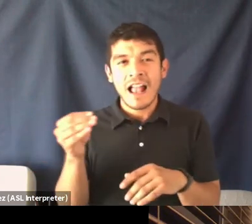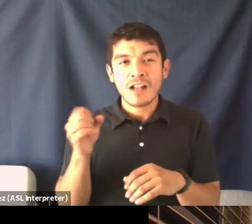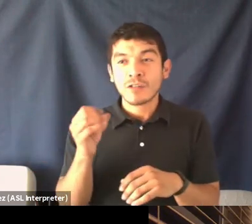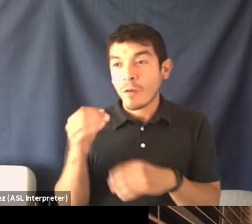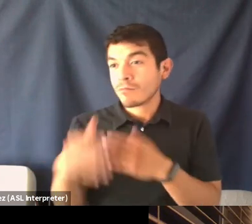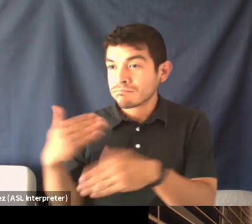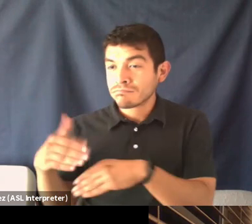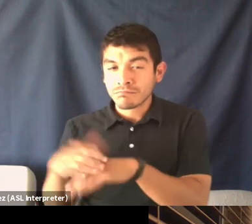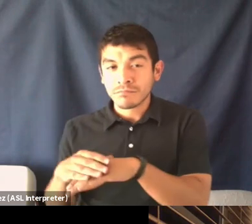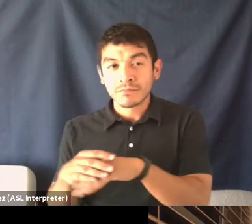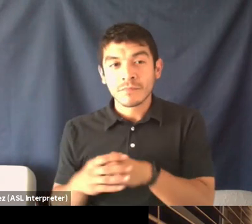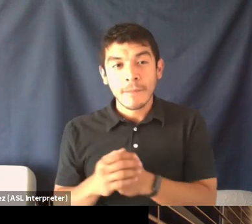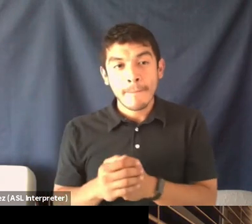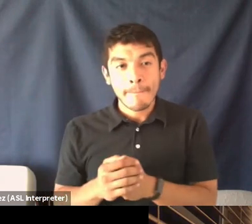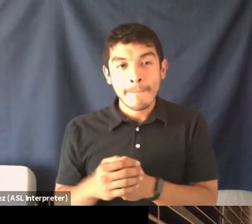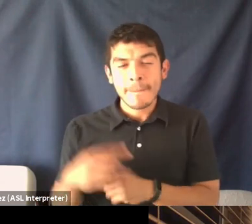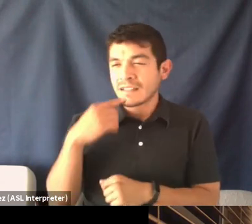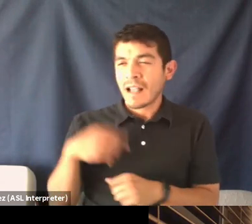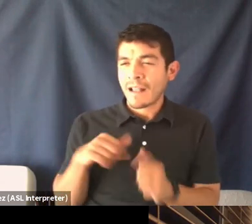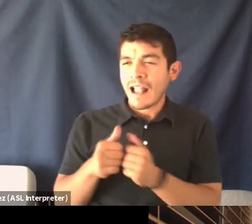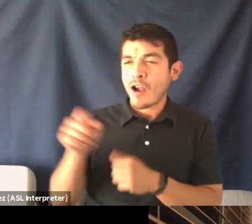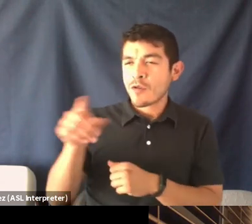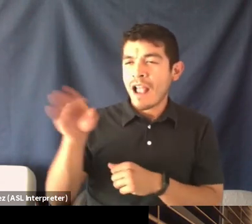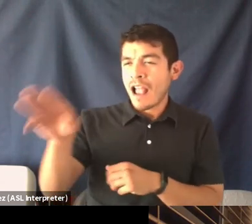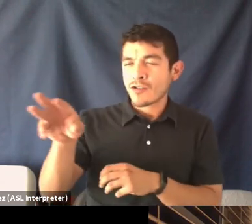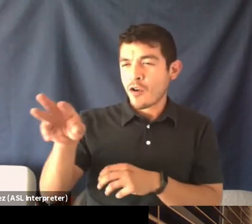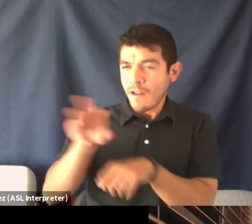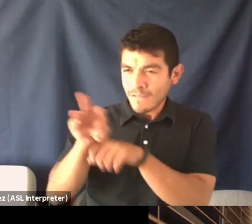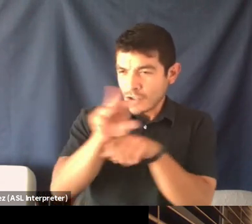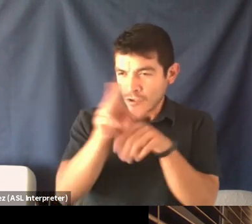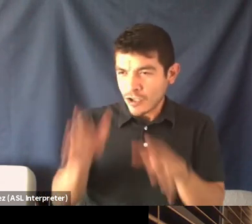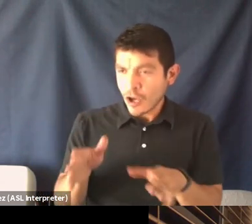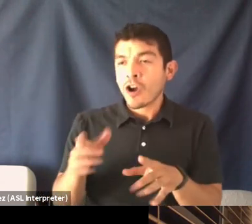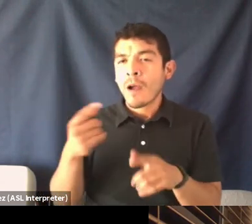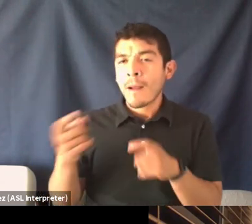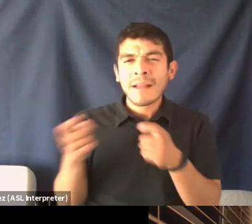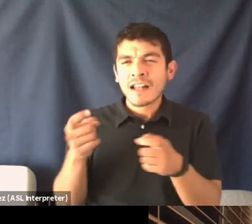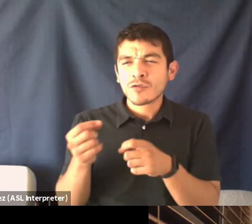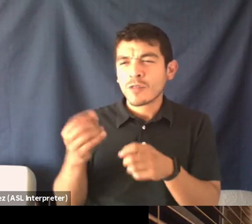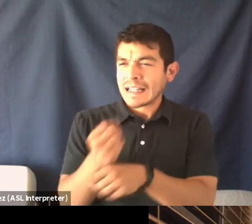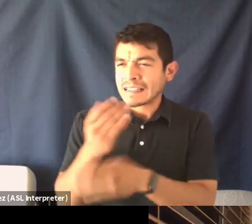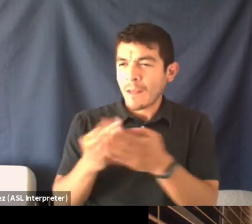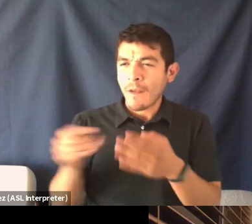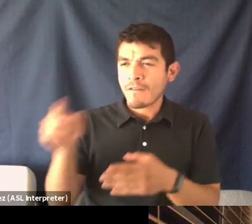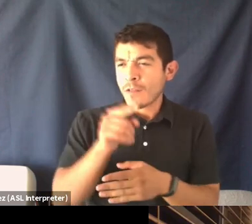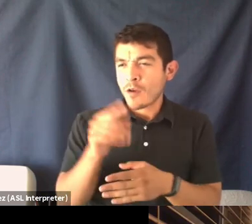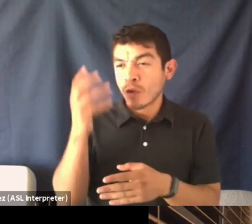And tell me how you and your cinematographer managed to get some of those sort of beauty shots